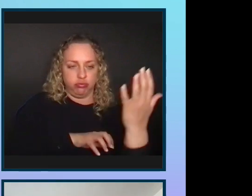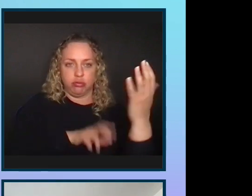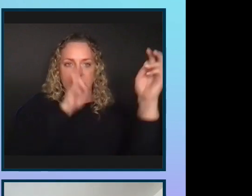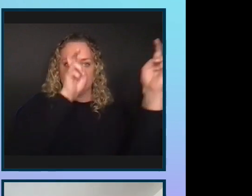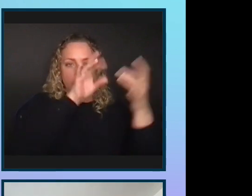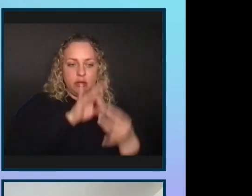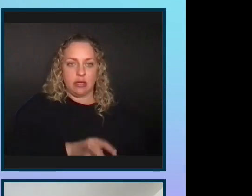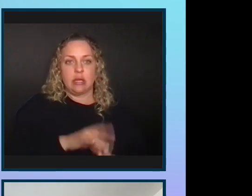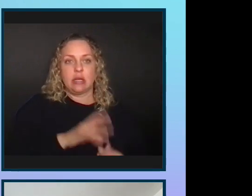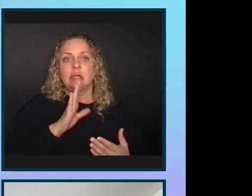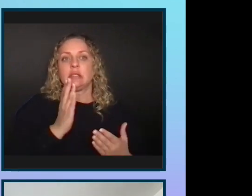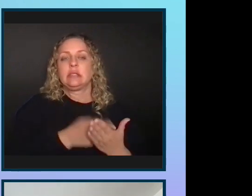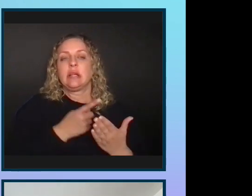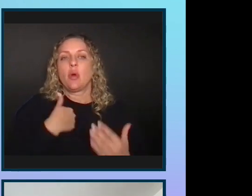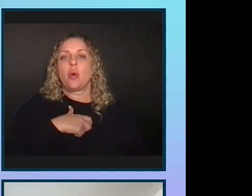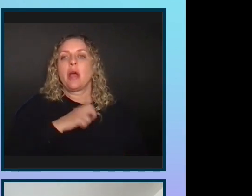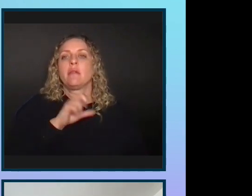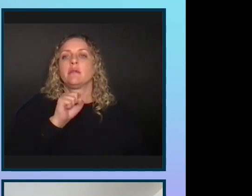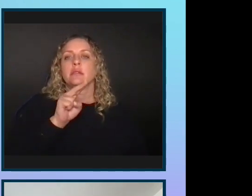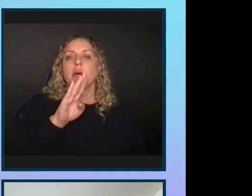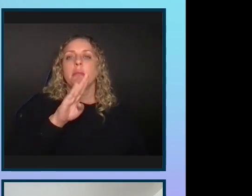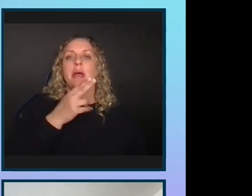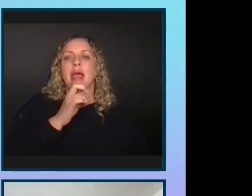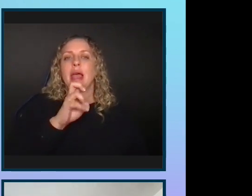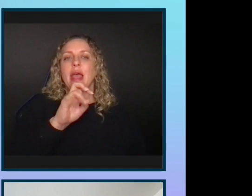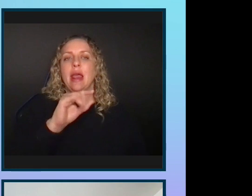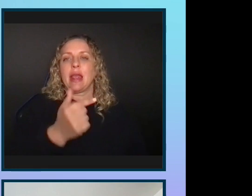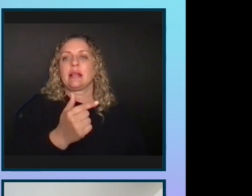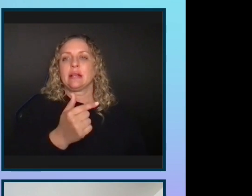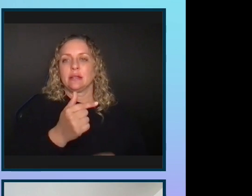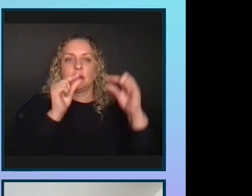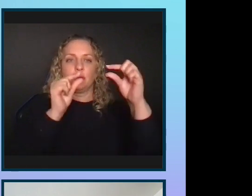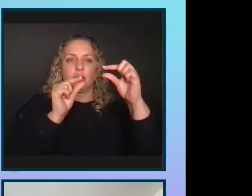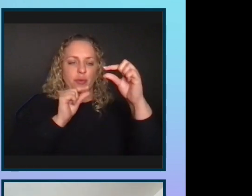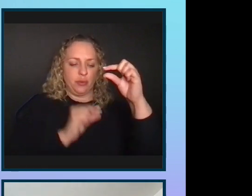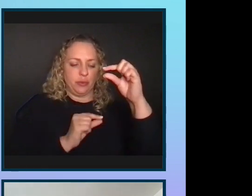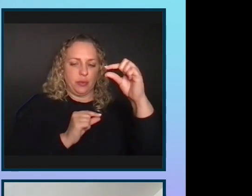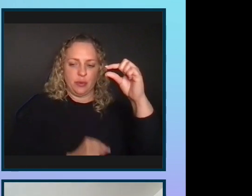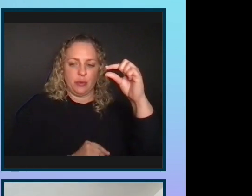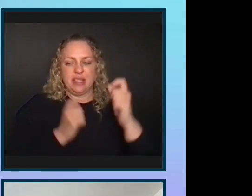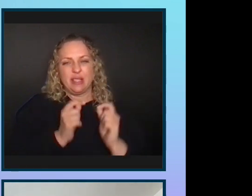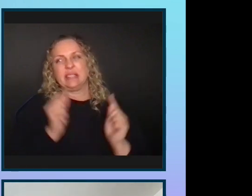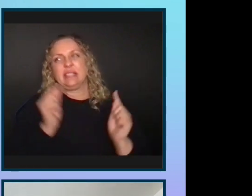like disambiguations explaining how it's different from slightly similar concepts that are available.